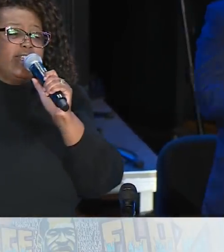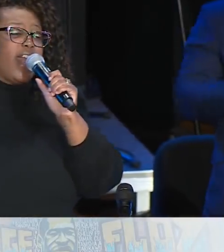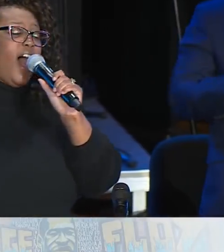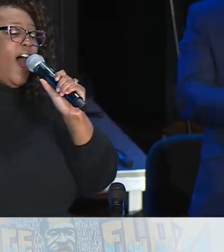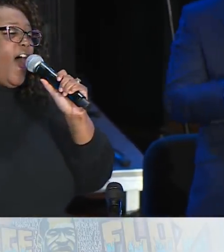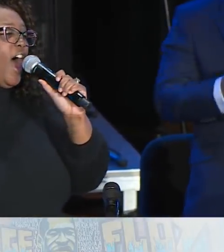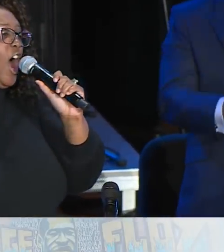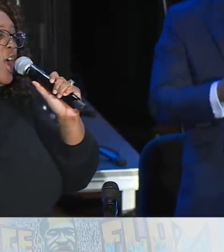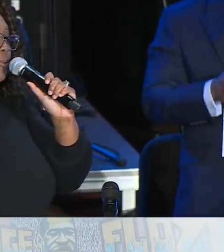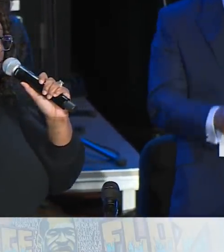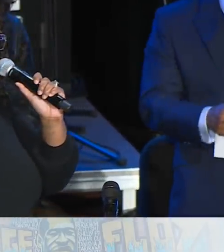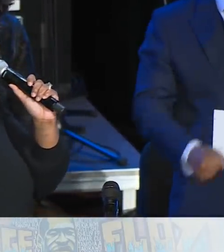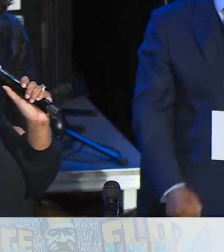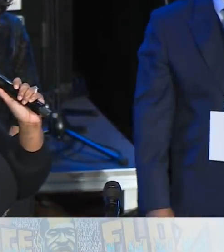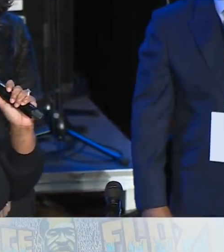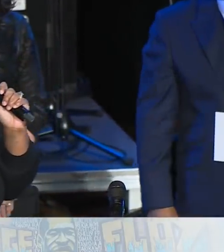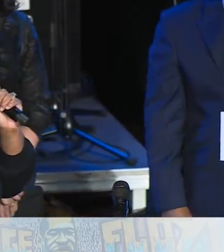YES PRAISE GOD